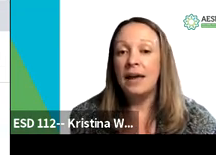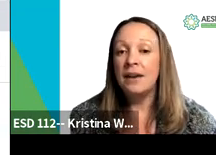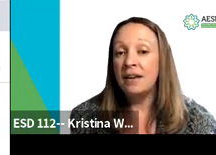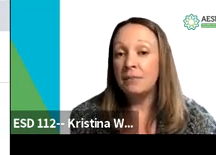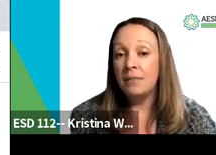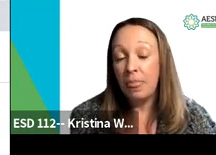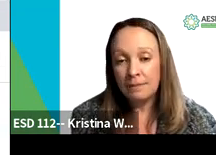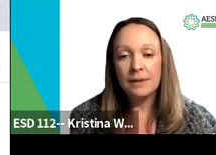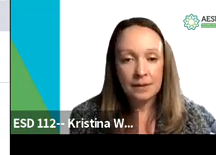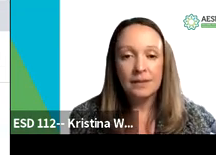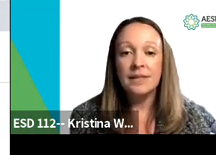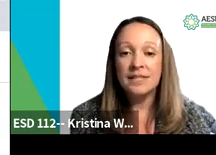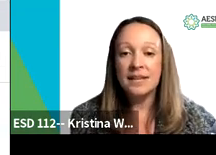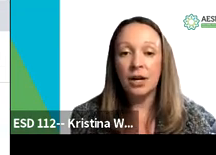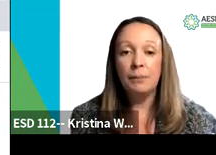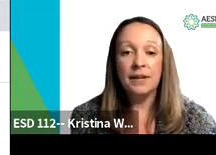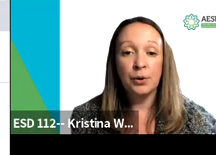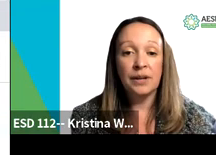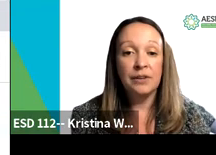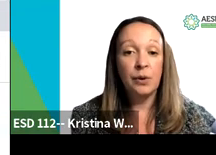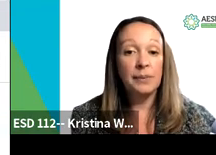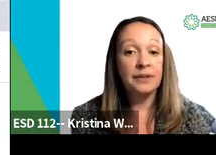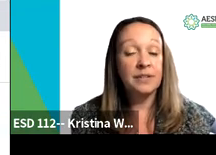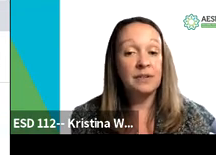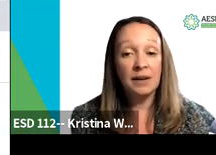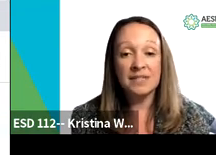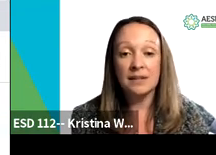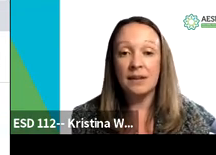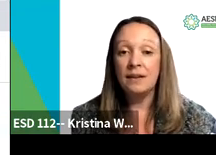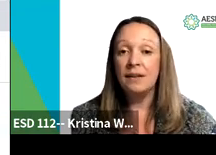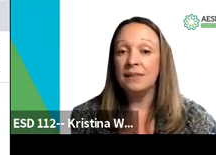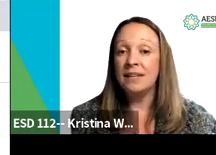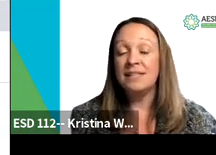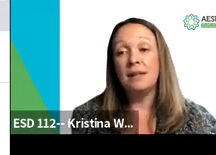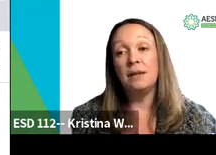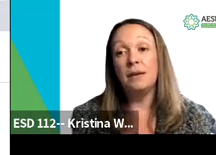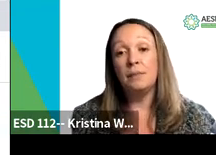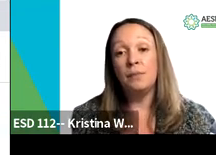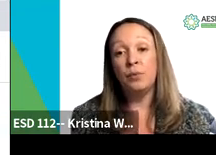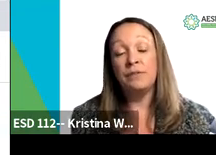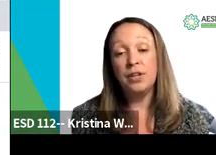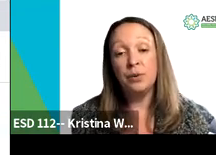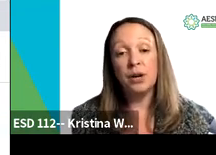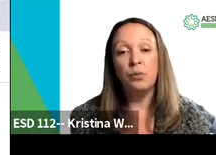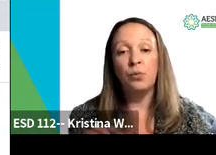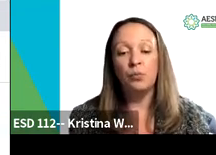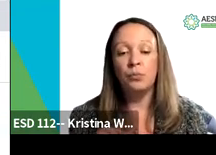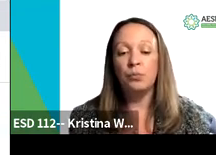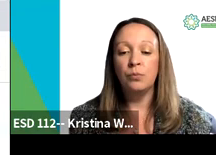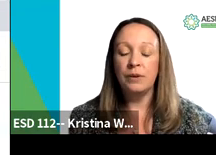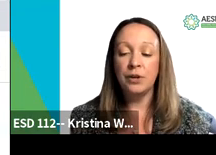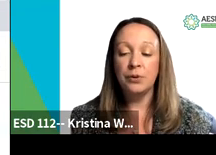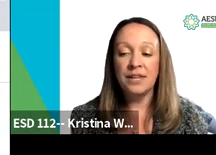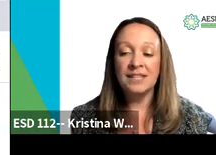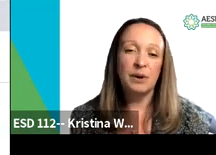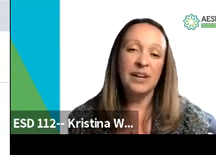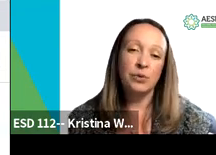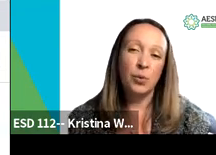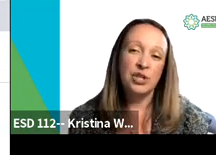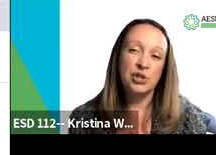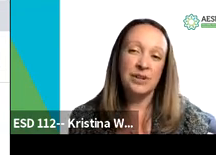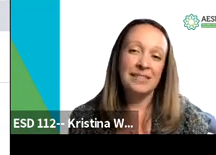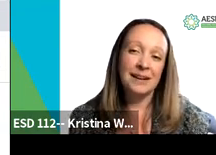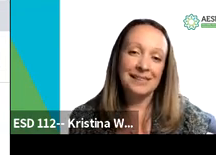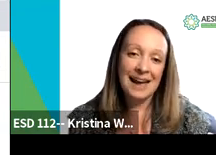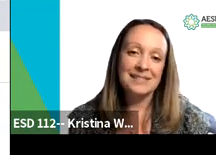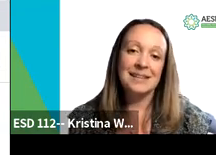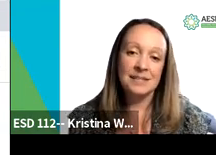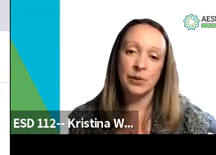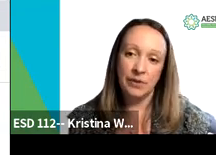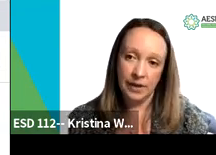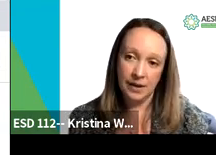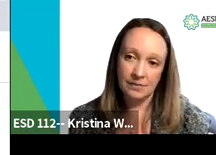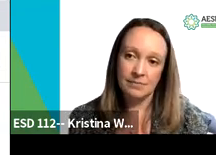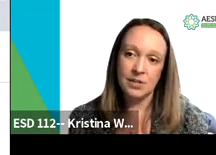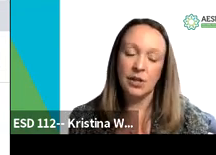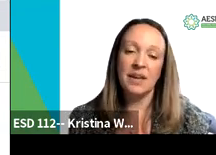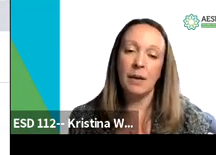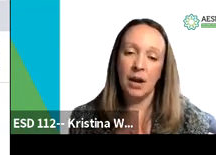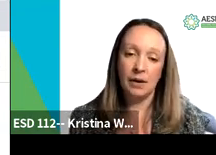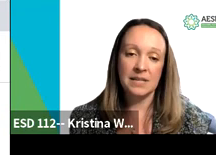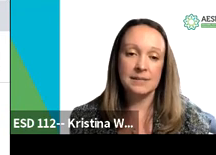ESD 112-- Kristina Wambold: And not in this here peer review appears anonymously lets the reviewer review things, but we don't know which student in the class is reviewing it, so they become anonymous